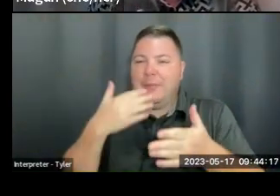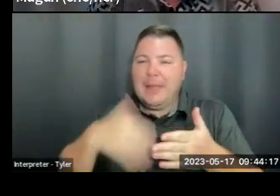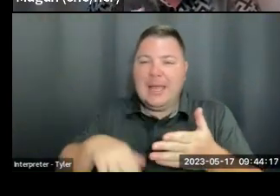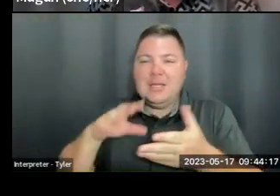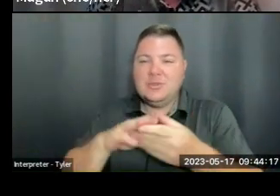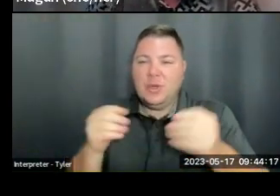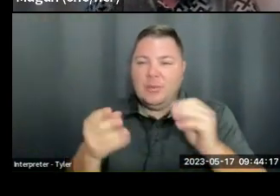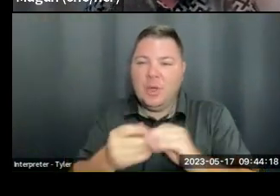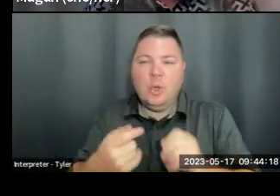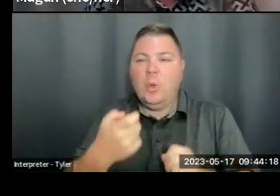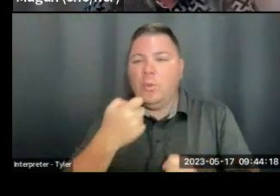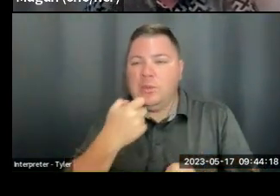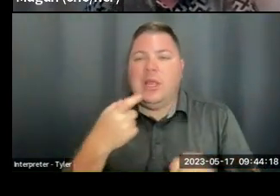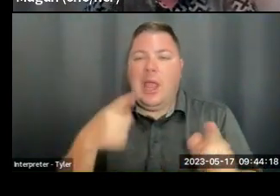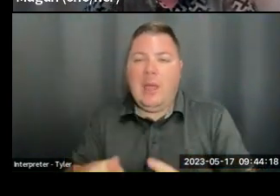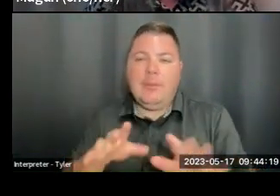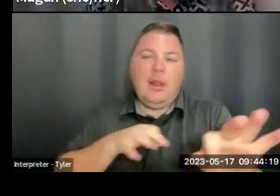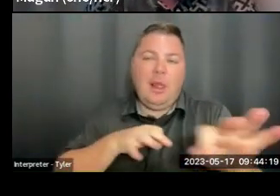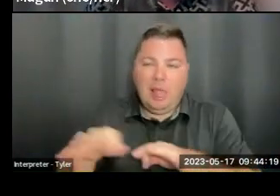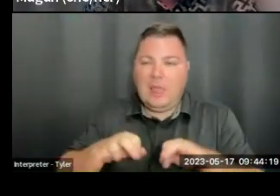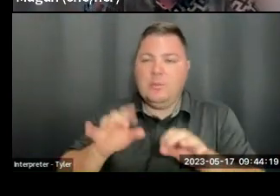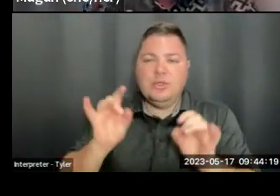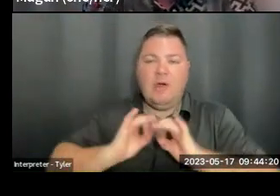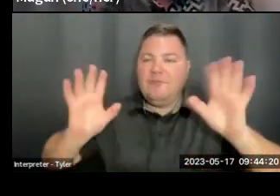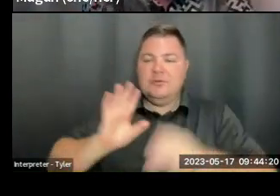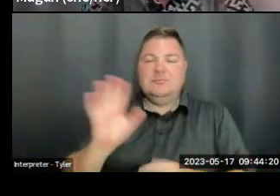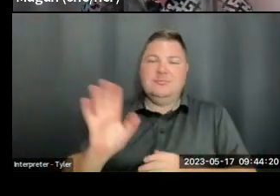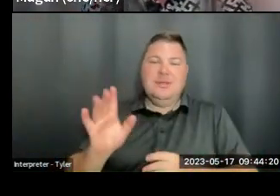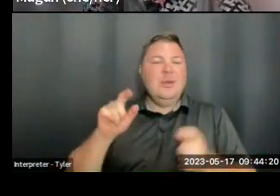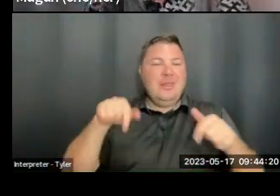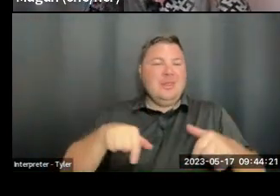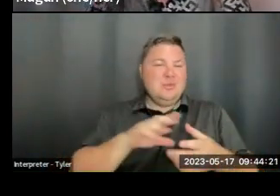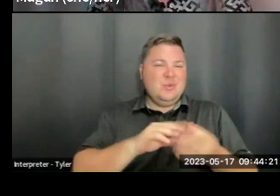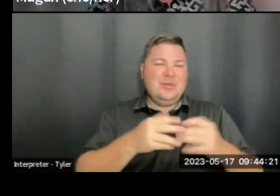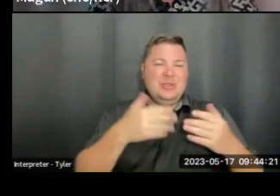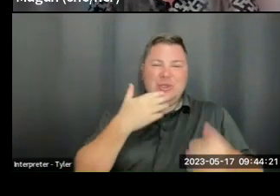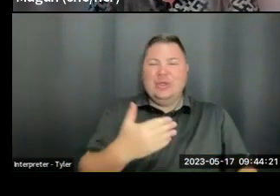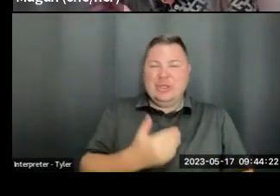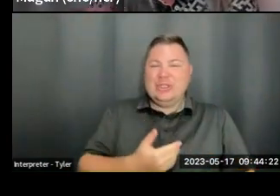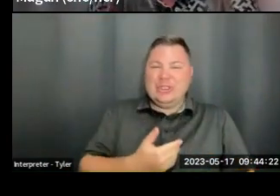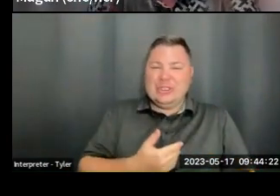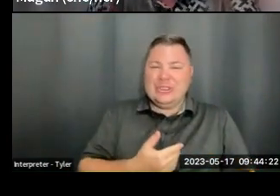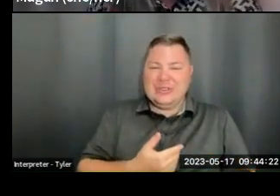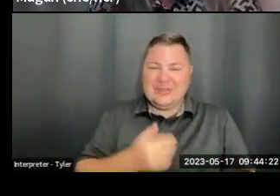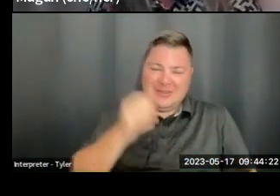so glad I didn't start with a -- or didn't end with a bad story of this